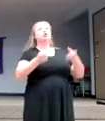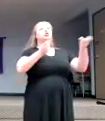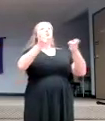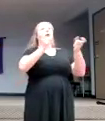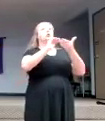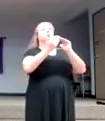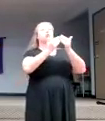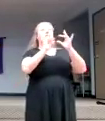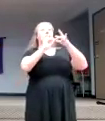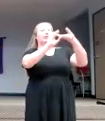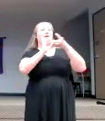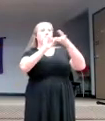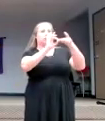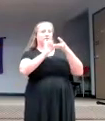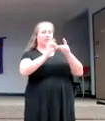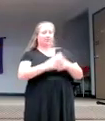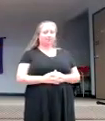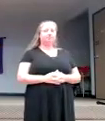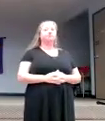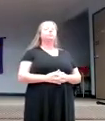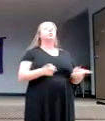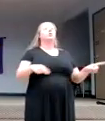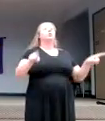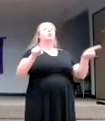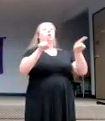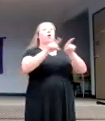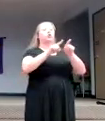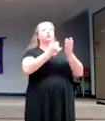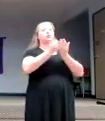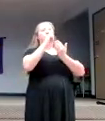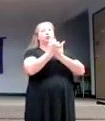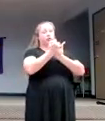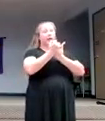at Elsinore Valley Municipal Water District and I'm also the project manager for the outreach